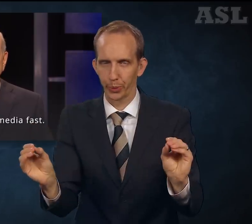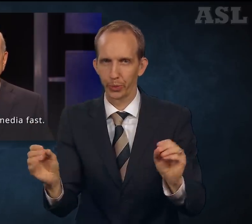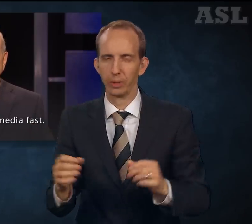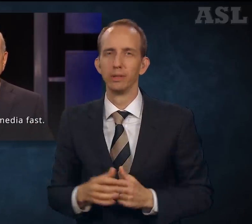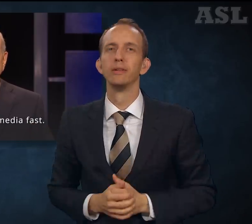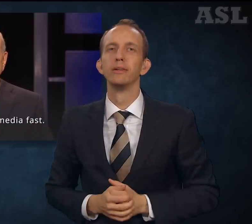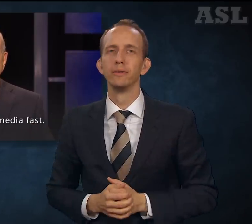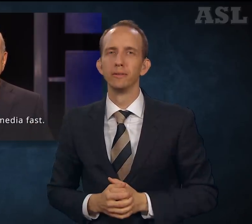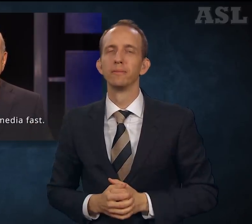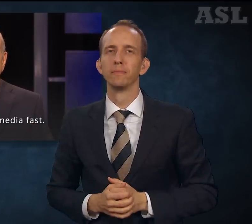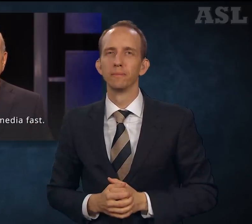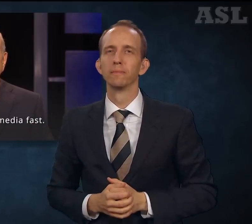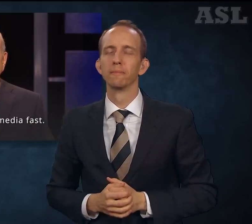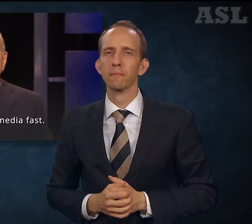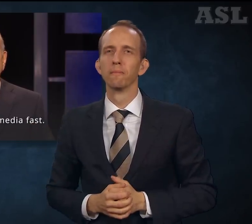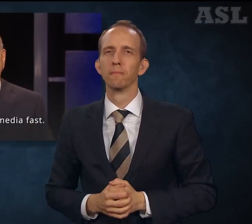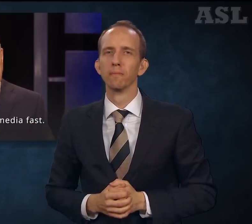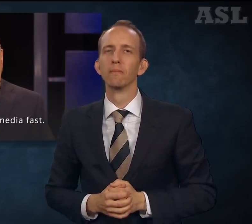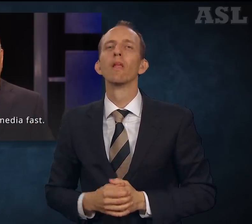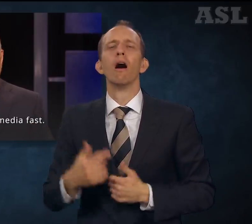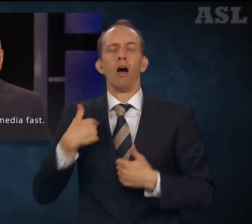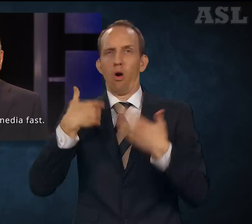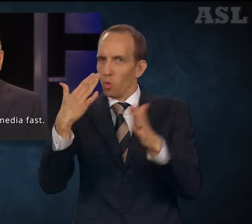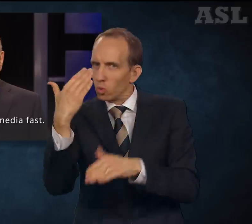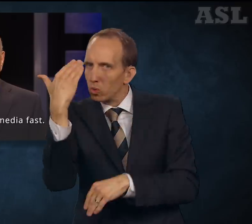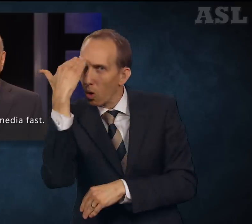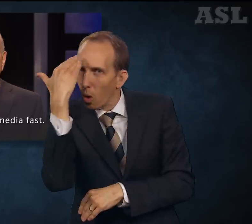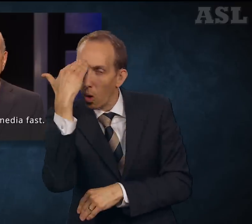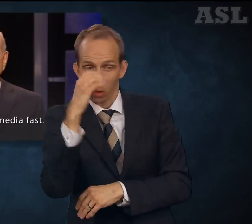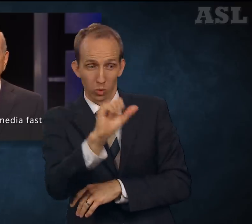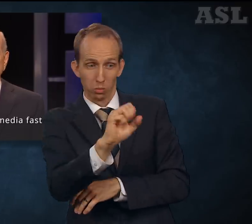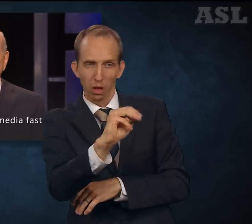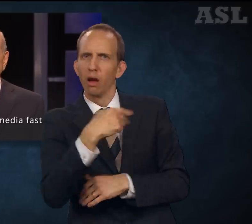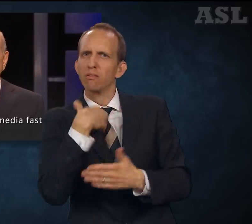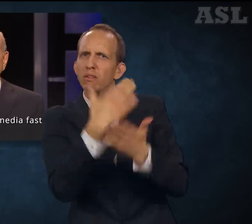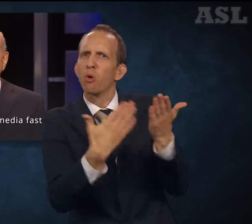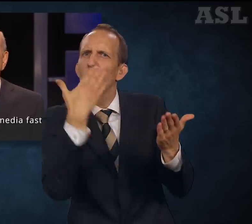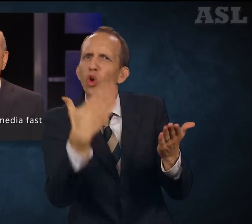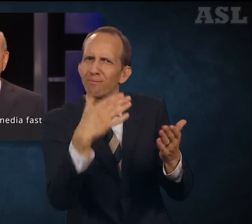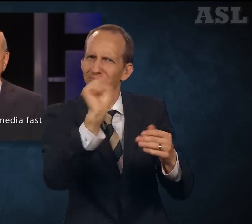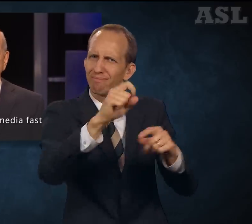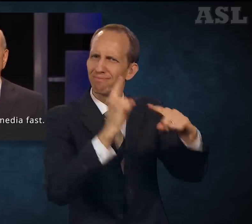MEDIA. I ACKNOWLEDGE THAT THERE ARE POSITIVES ABOUT SOCIAL MEDIA.